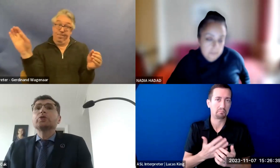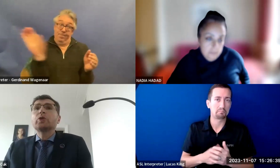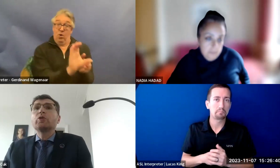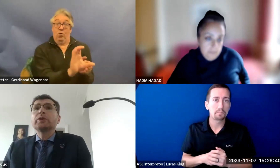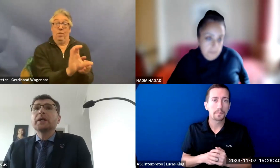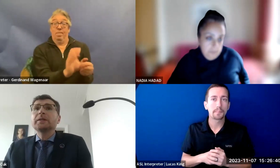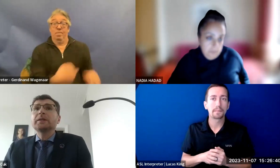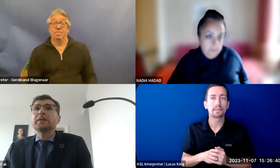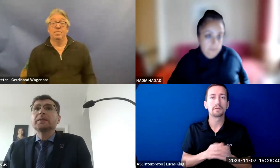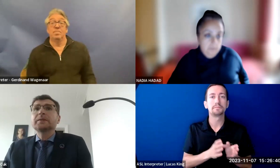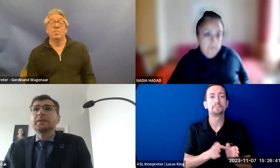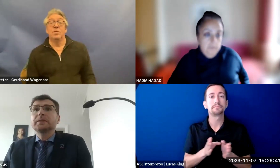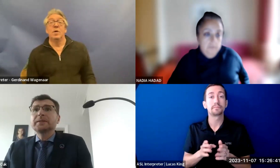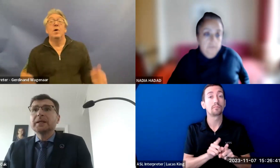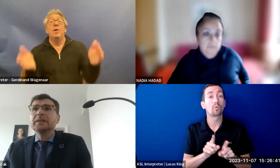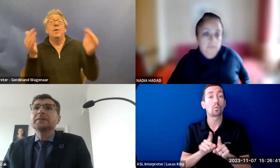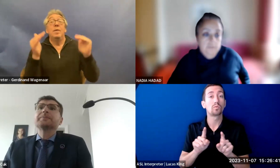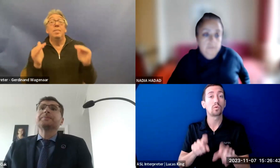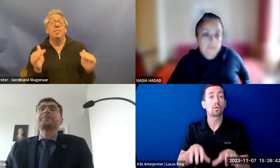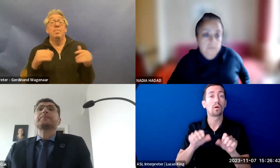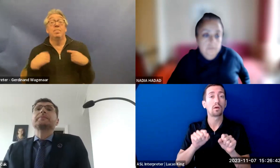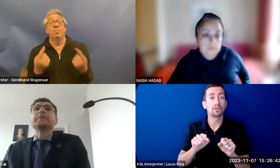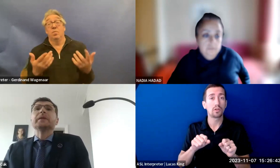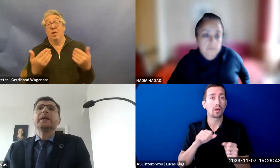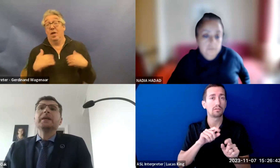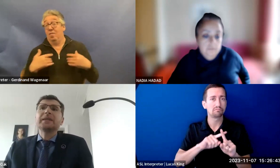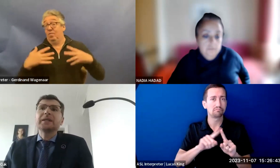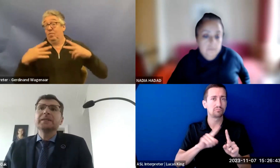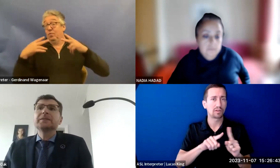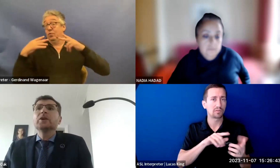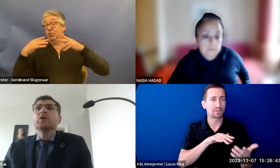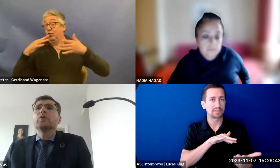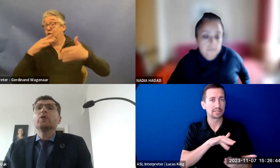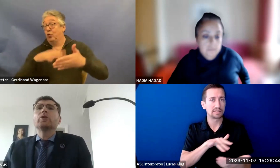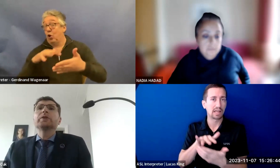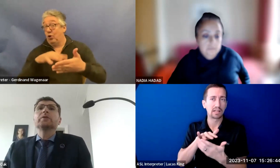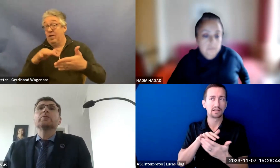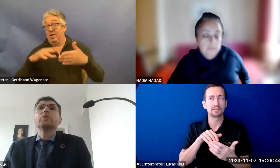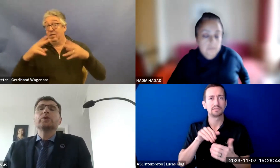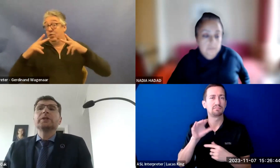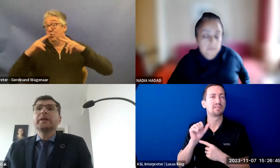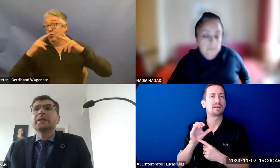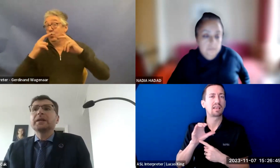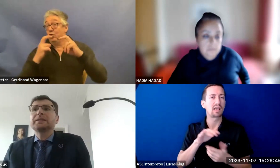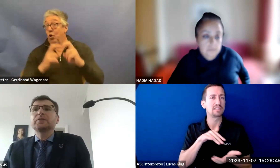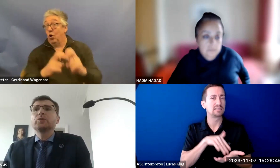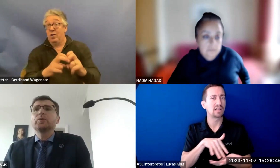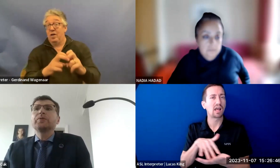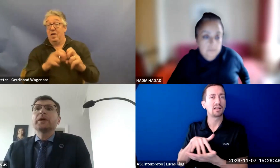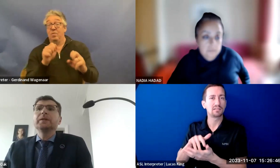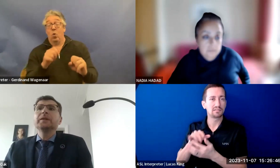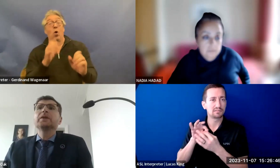We also conduct case studies on direct access to funding